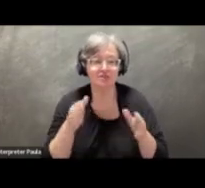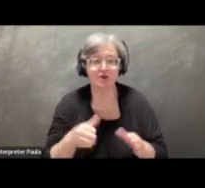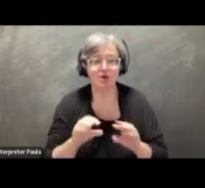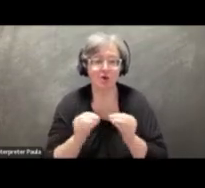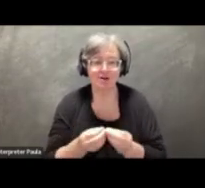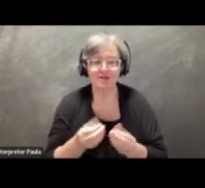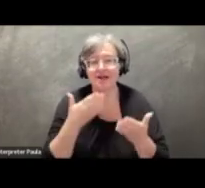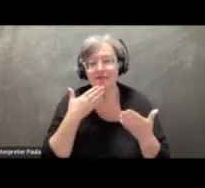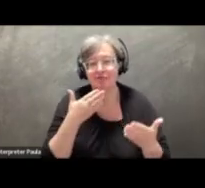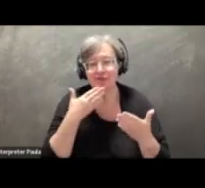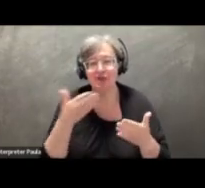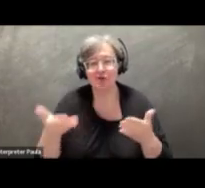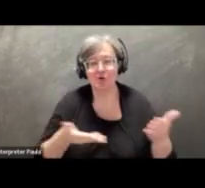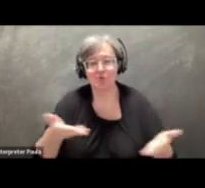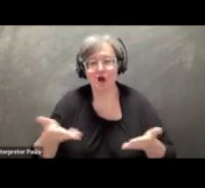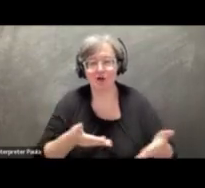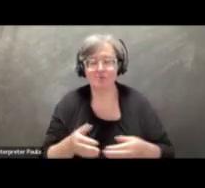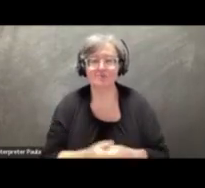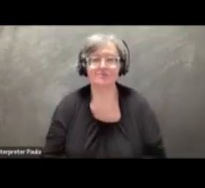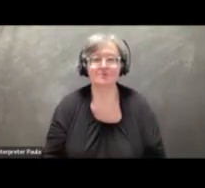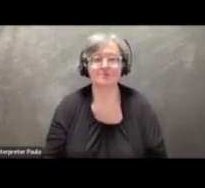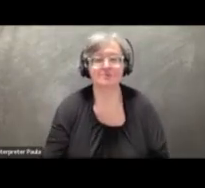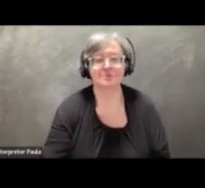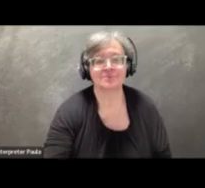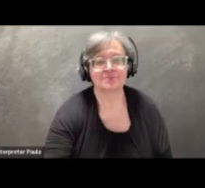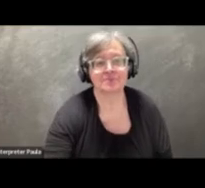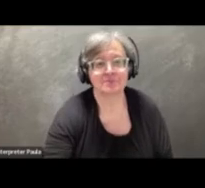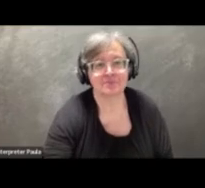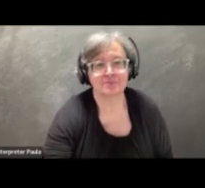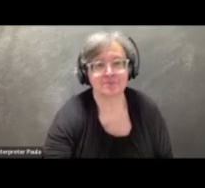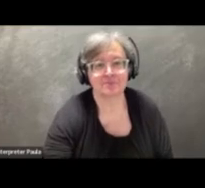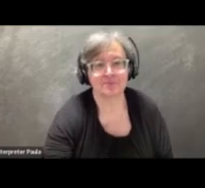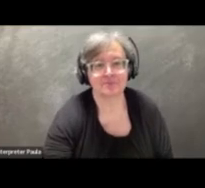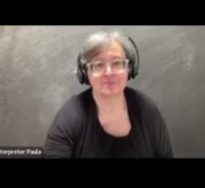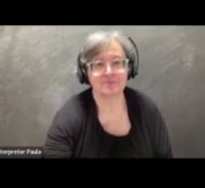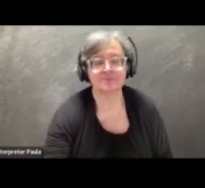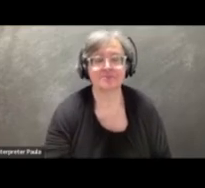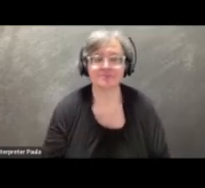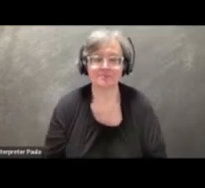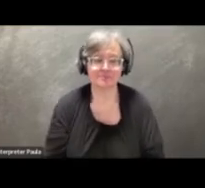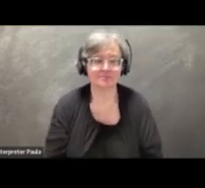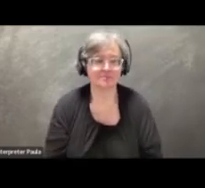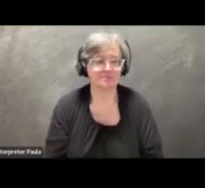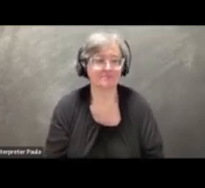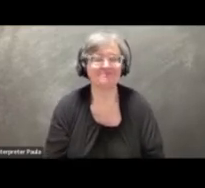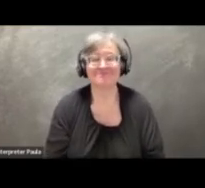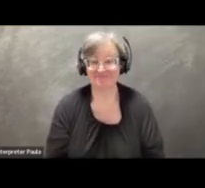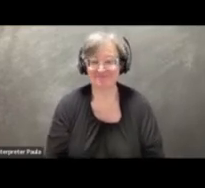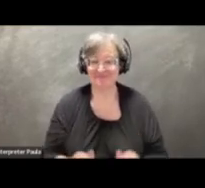everyone. We're really glad to have you here. Okay, so now on